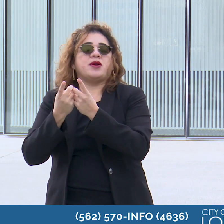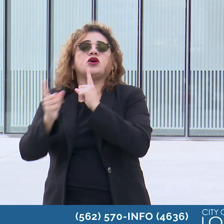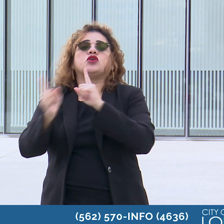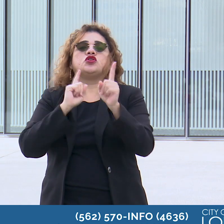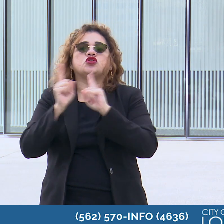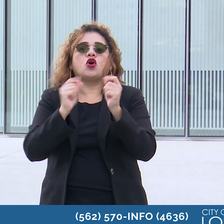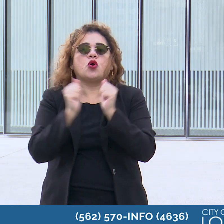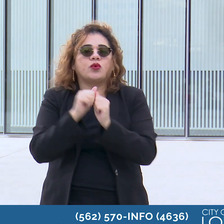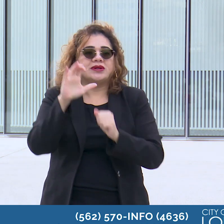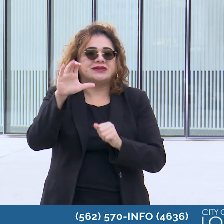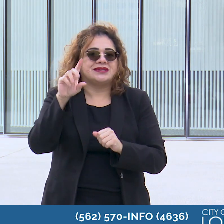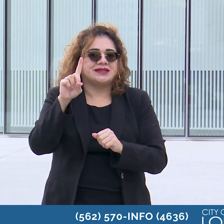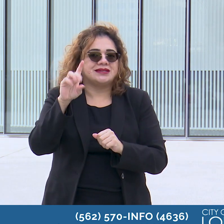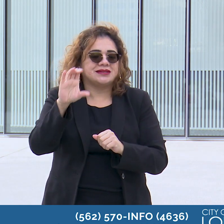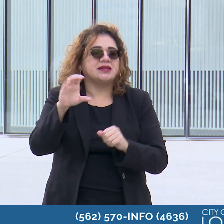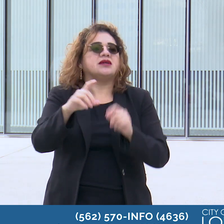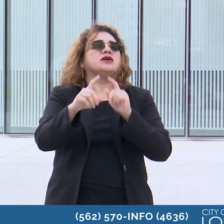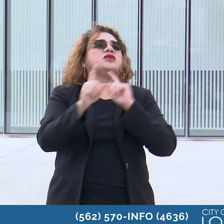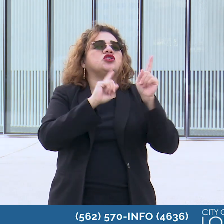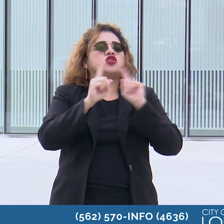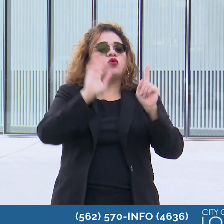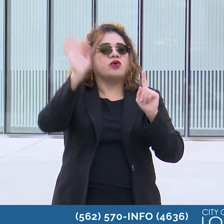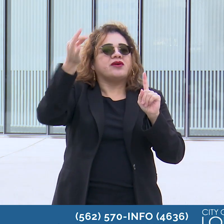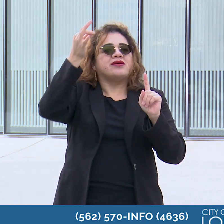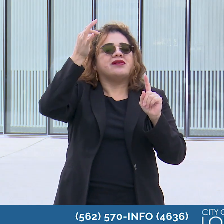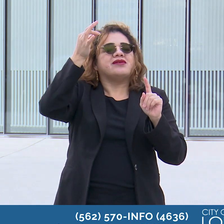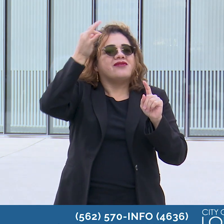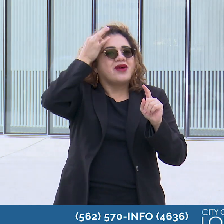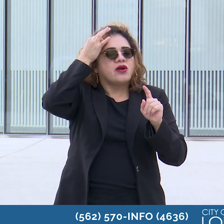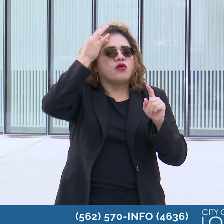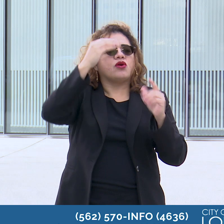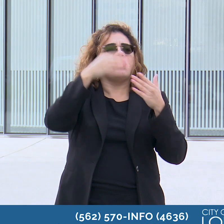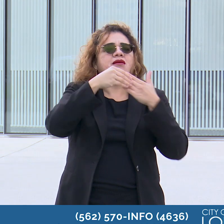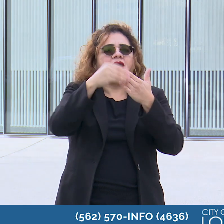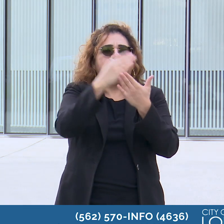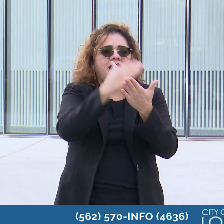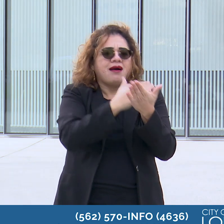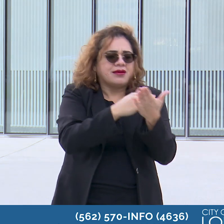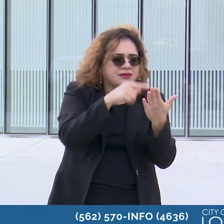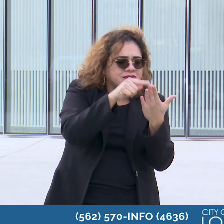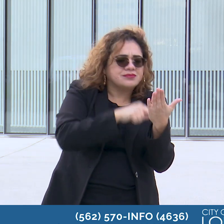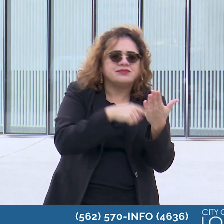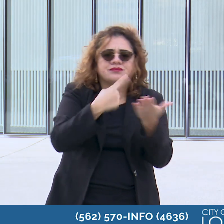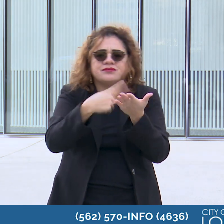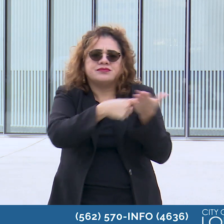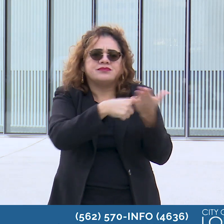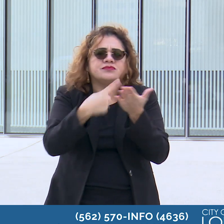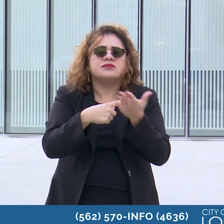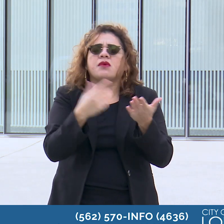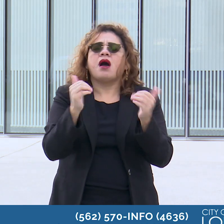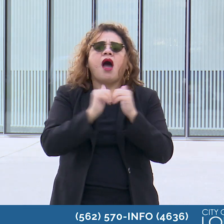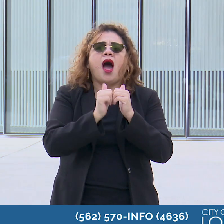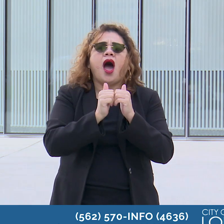the CDC and the federal guidelines about who gets vaccinated first and in what order.